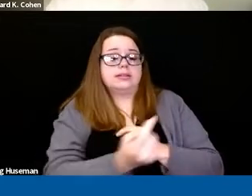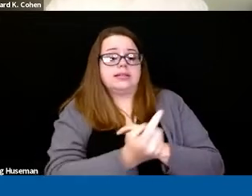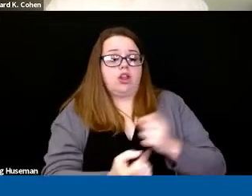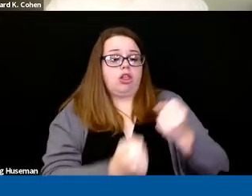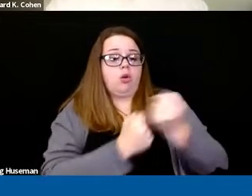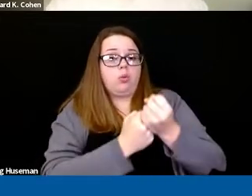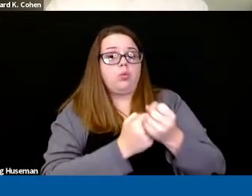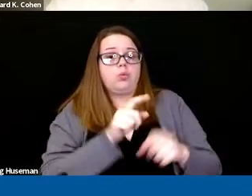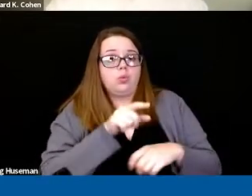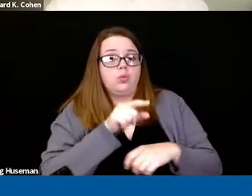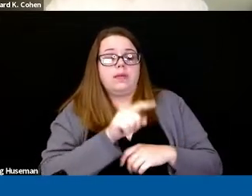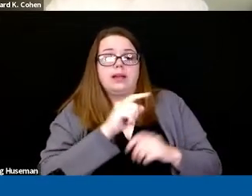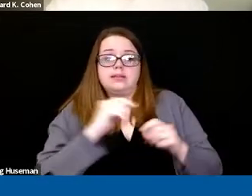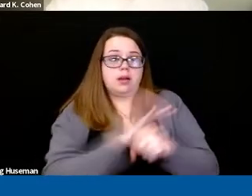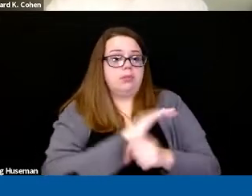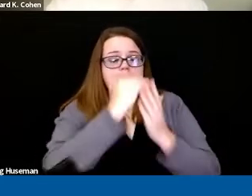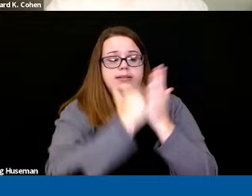this is the complete set. You cannot make up your own.